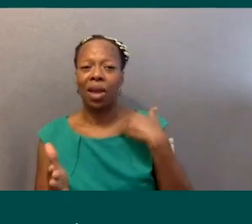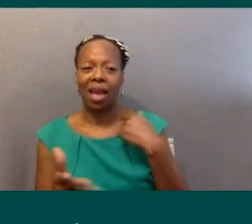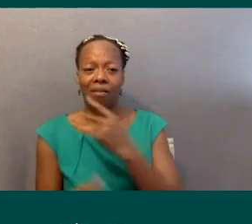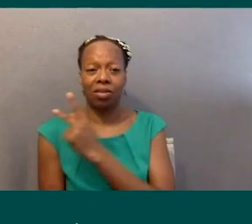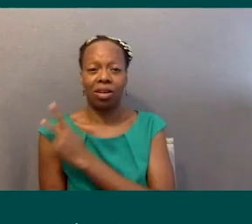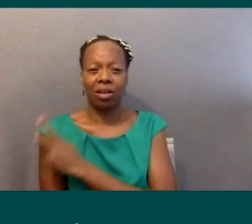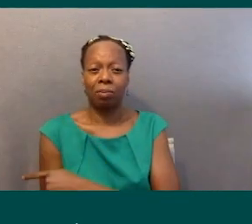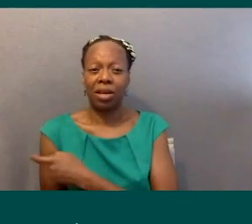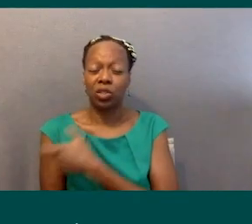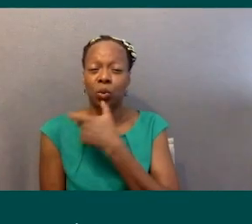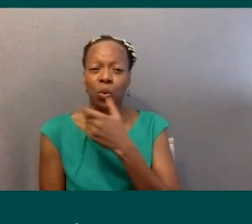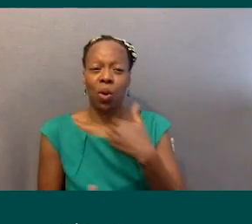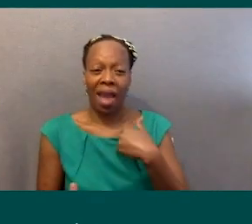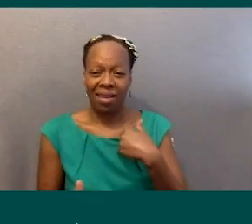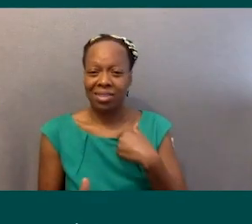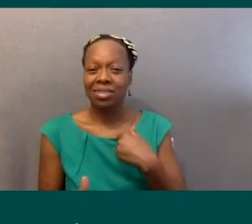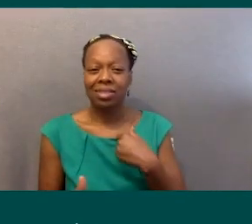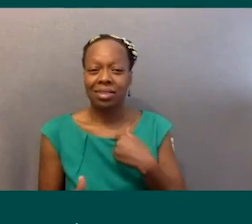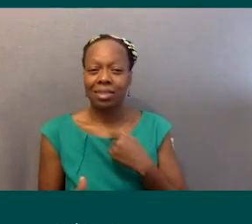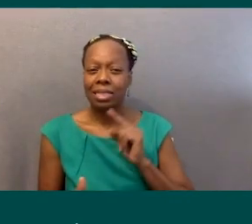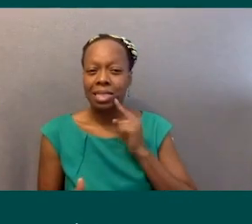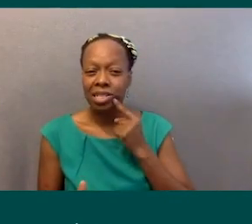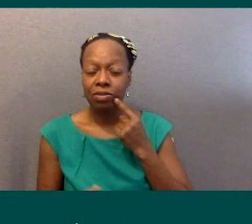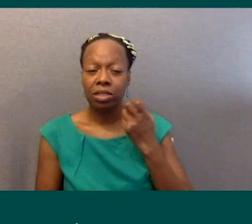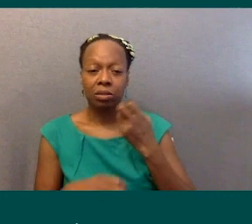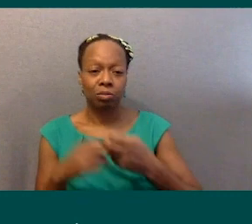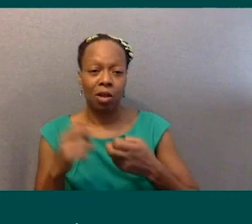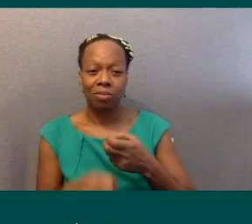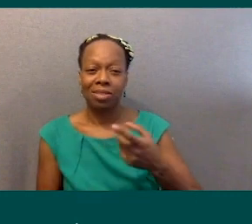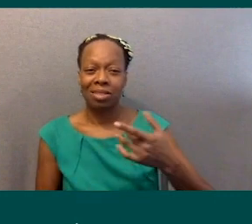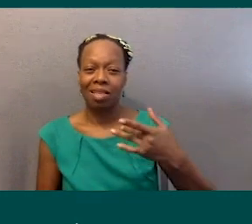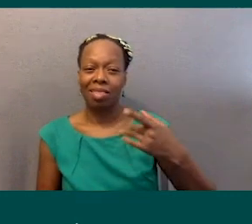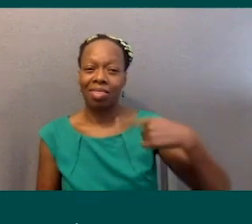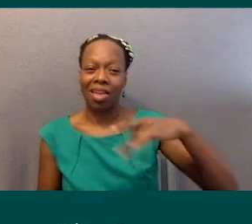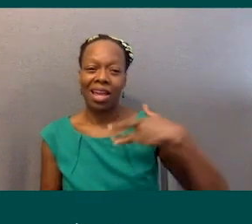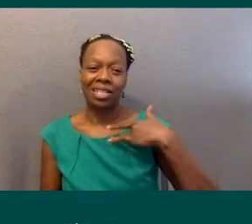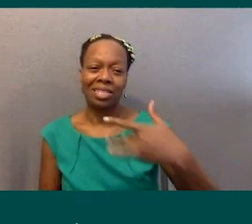after one or twice injections. But if you set the goal,